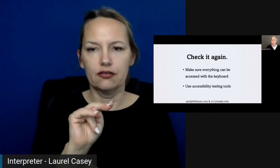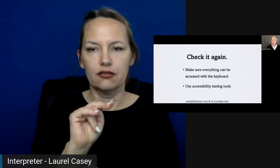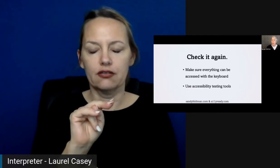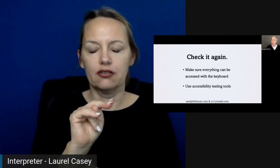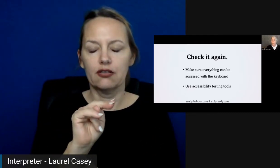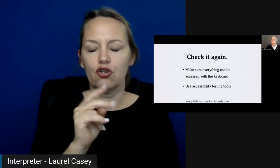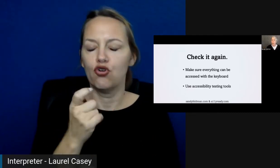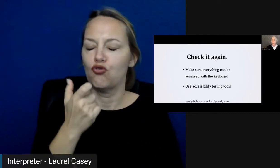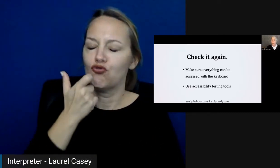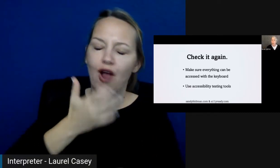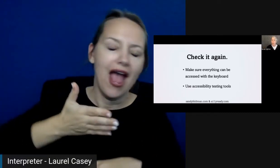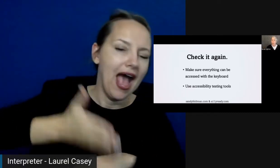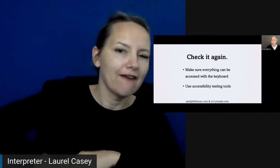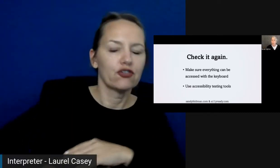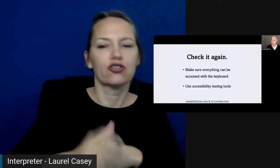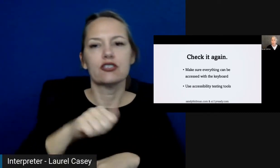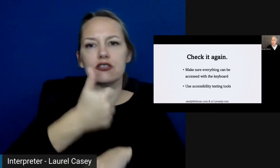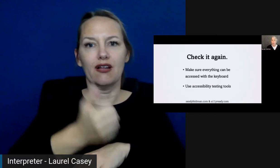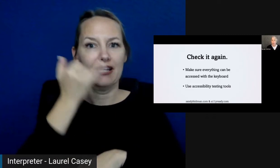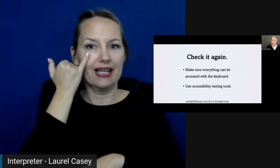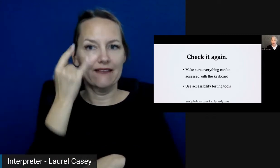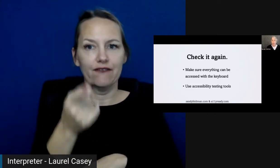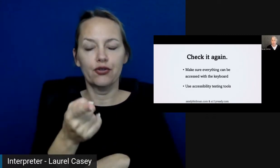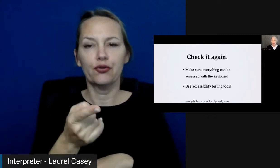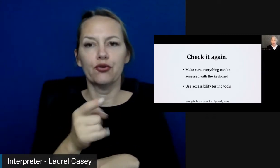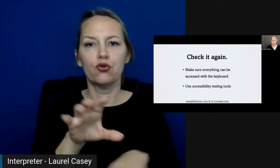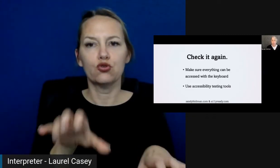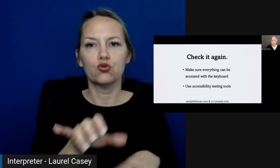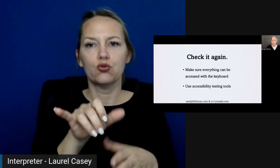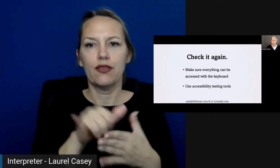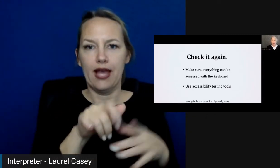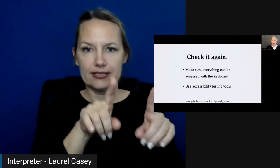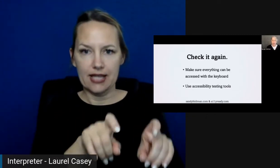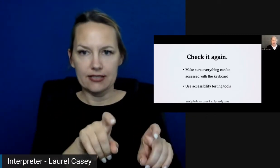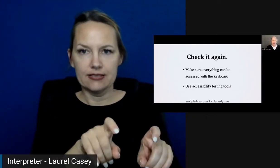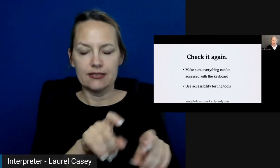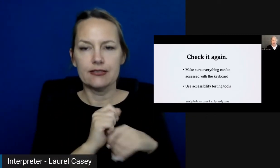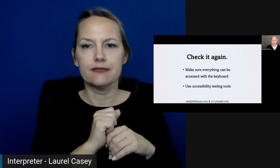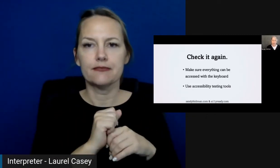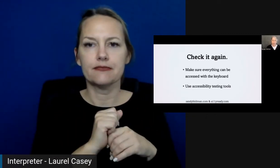Because if you do this task, at the end